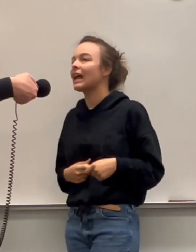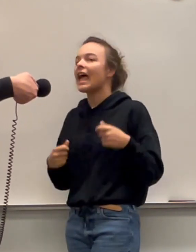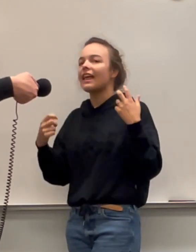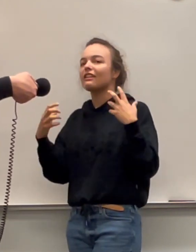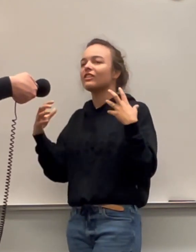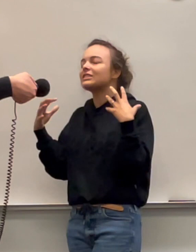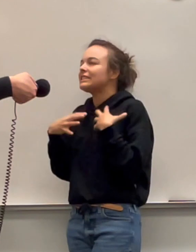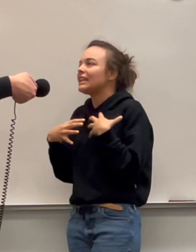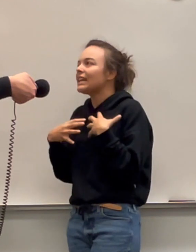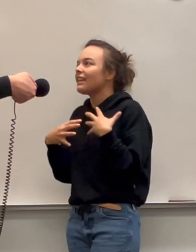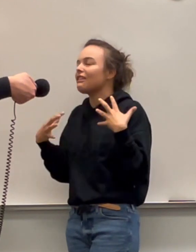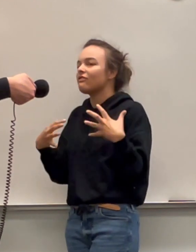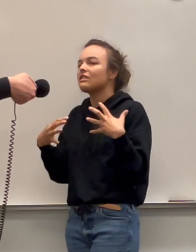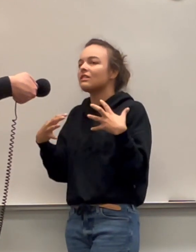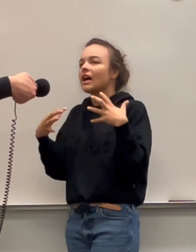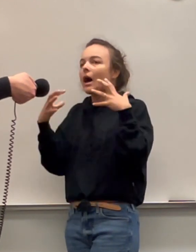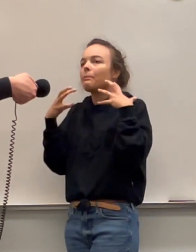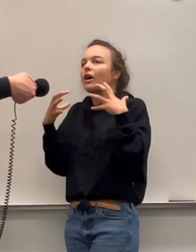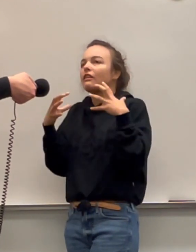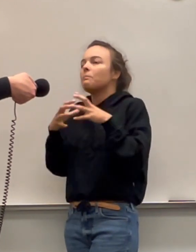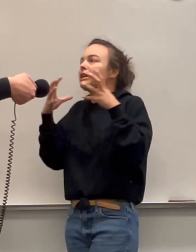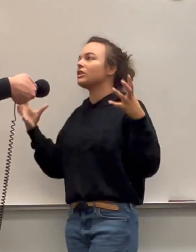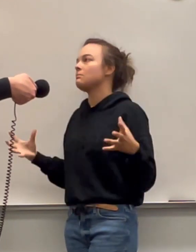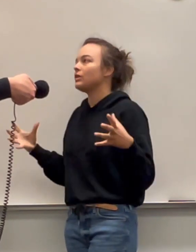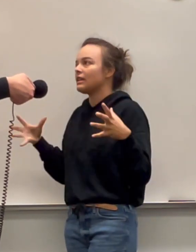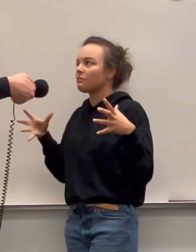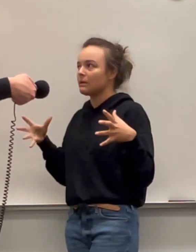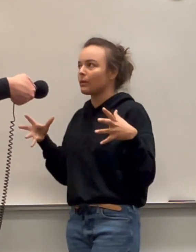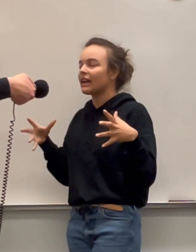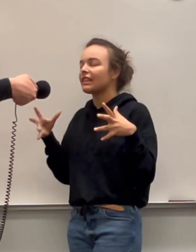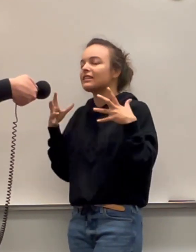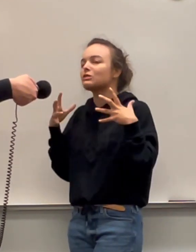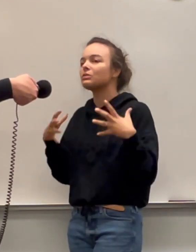sign and they feel seen and they feel a part of a bigger community of people and I think that's